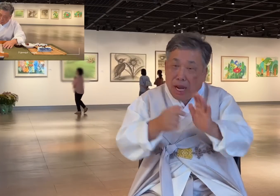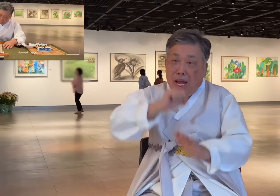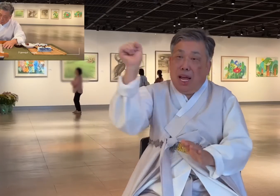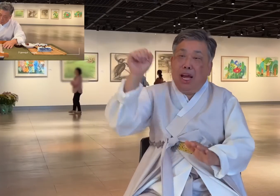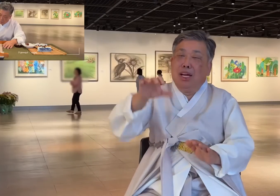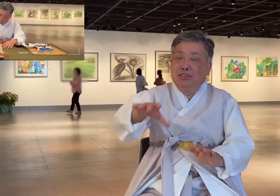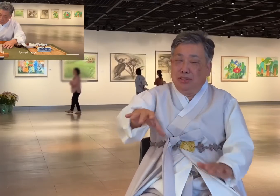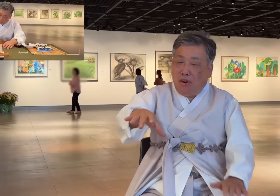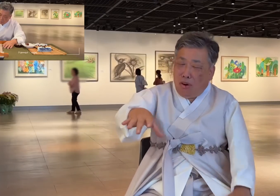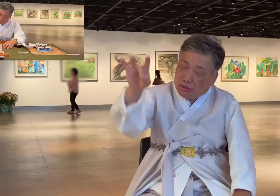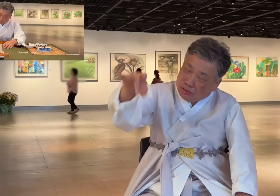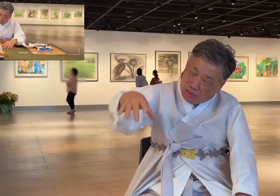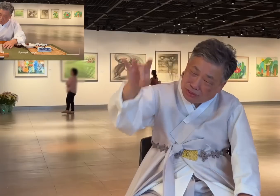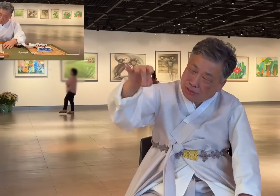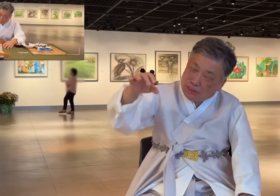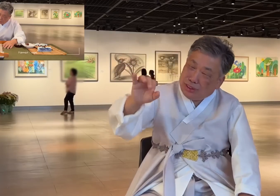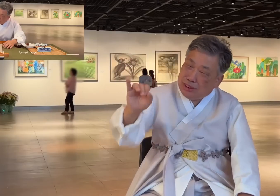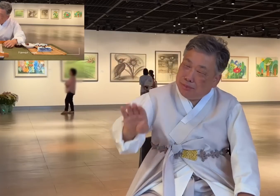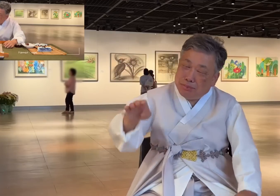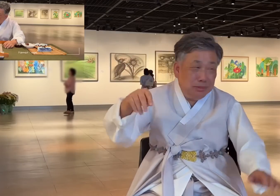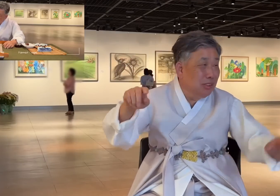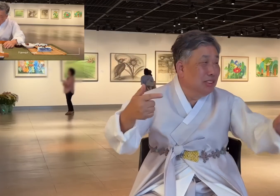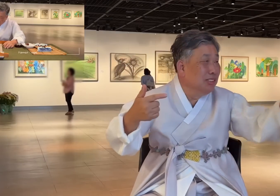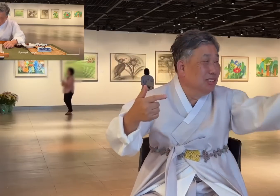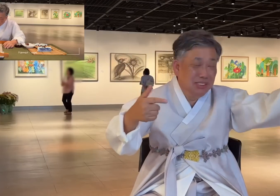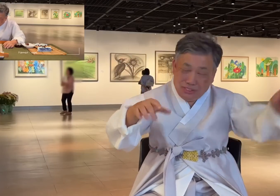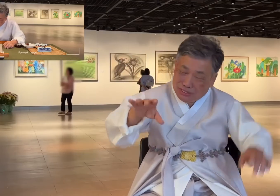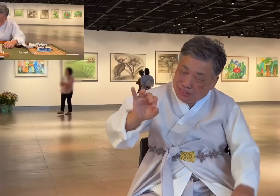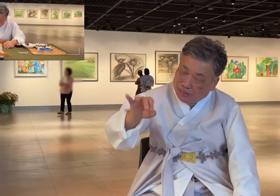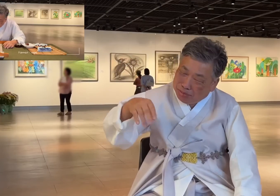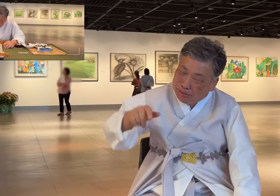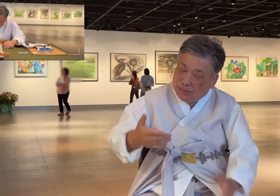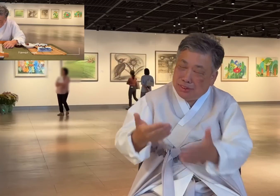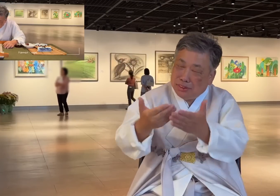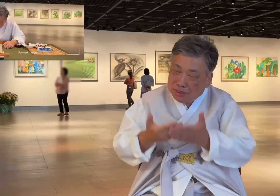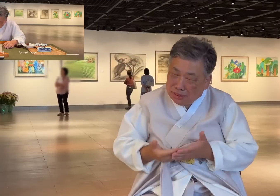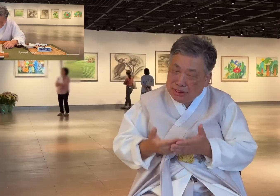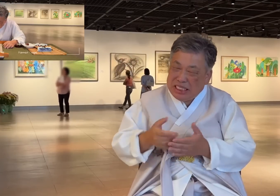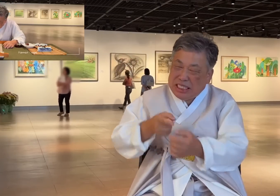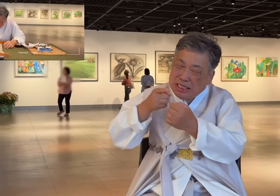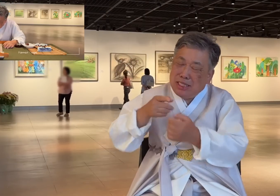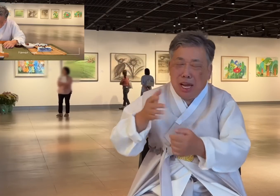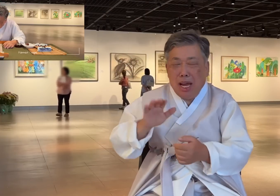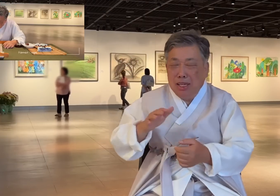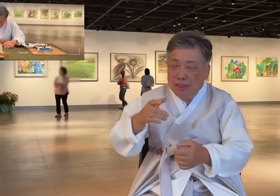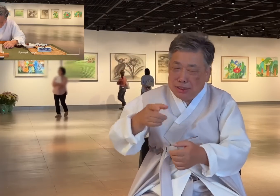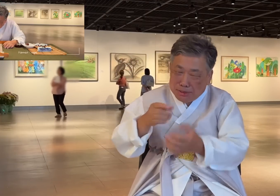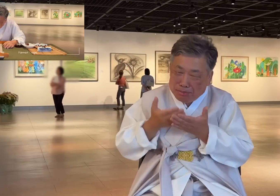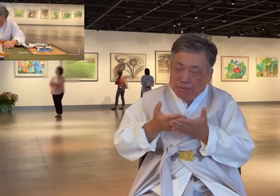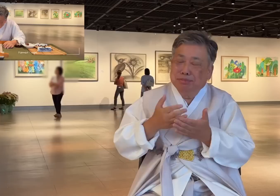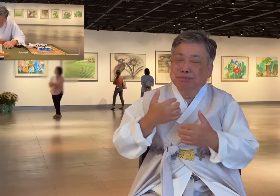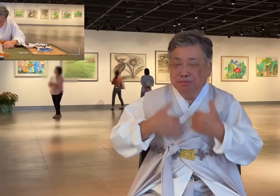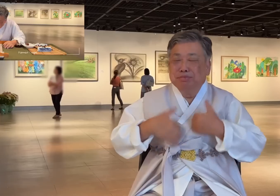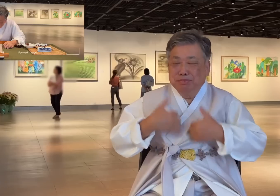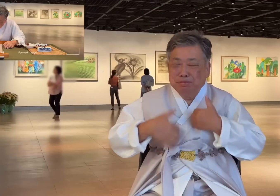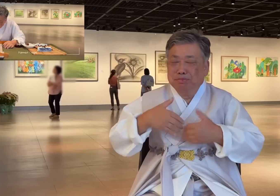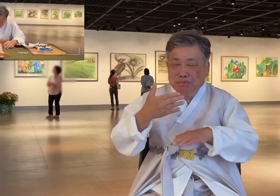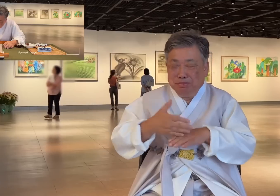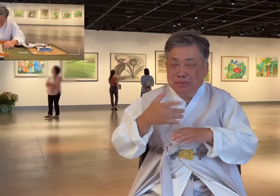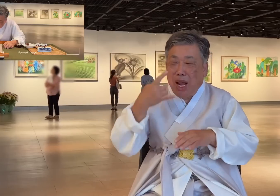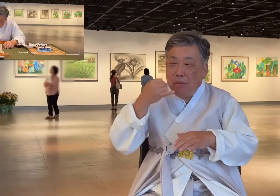I received the honor of winning, although not first place, which was better than I expected.